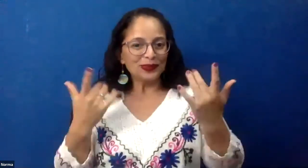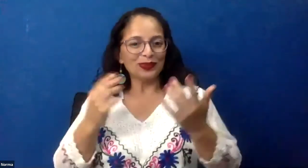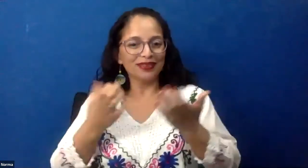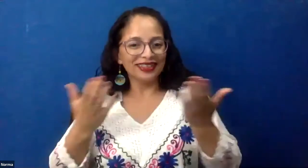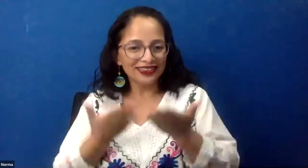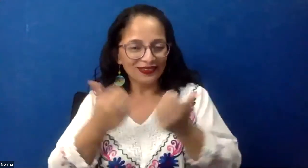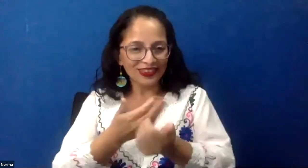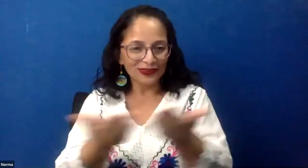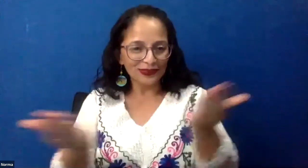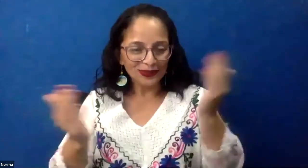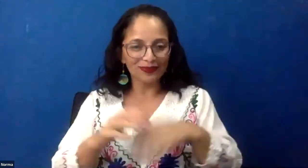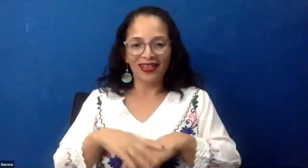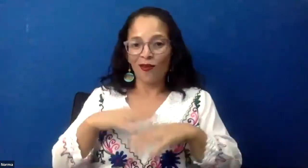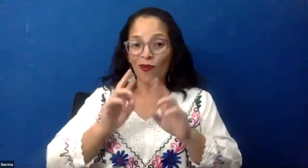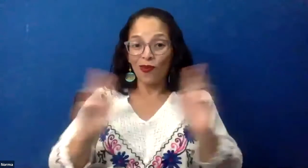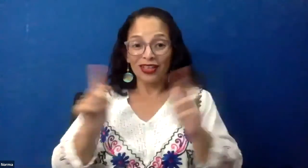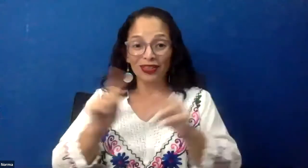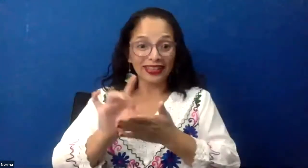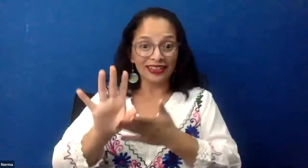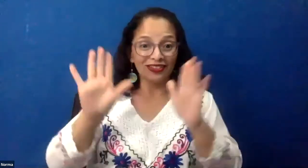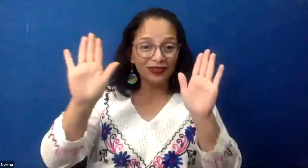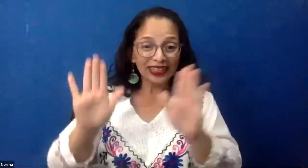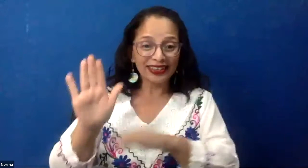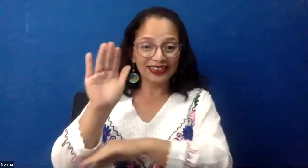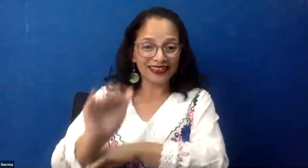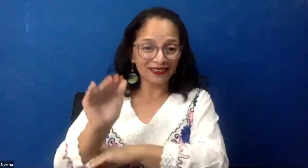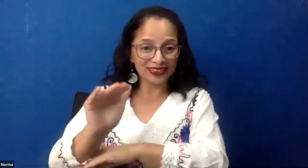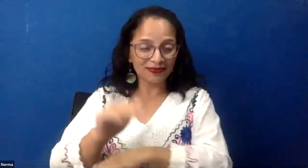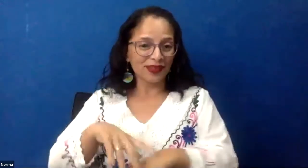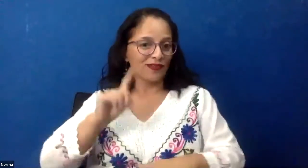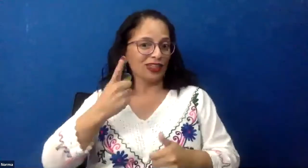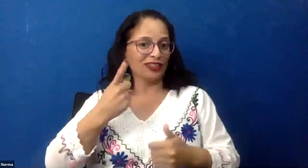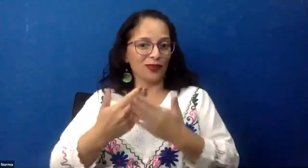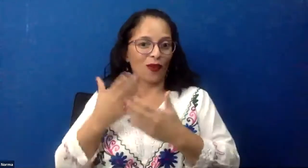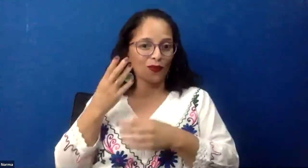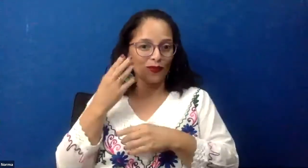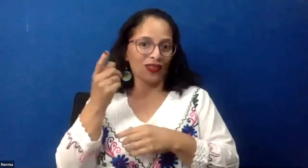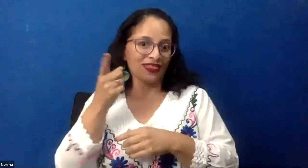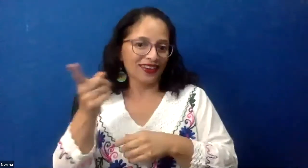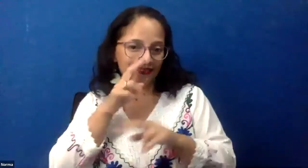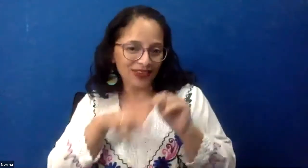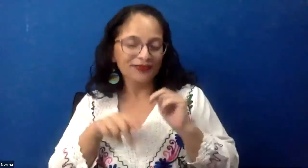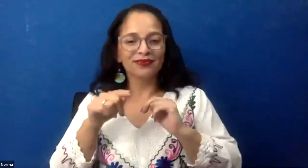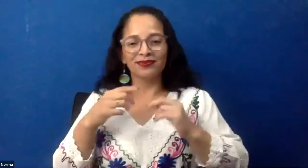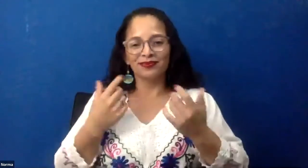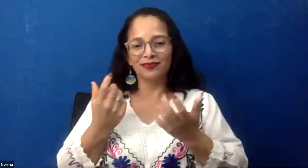And I am a tech communicator. Um, tonight we will be...